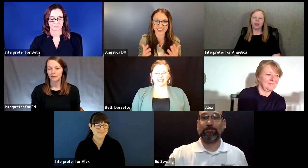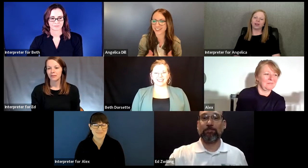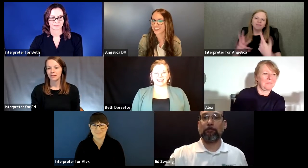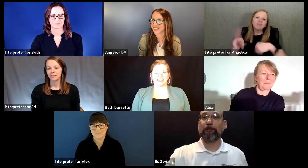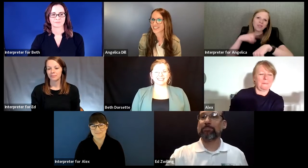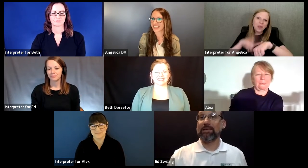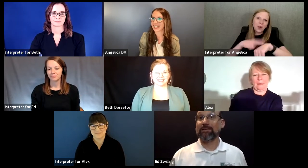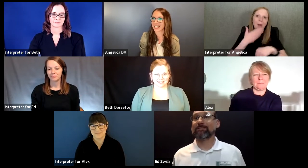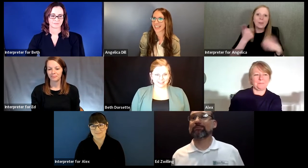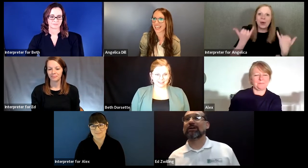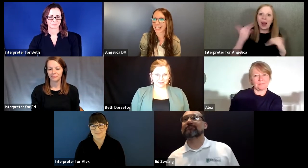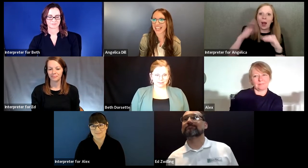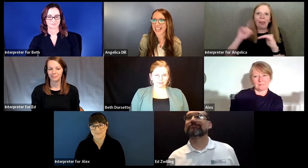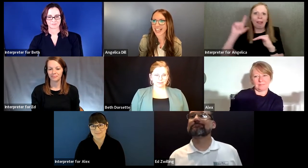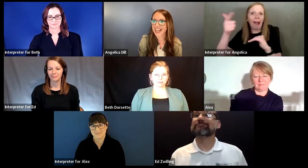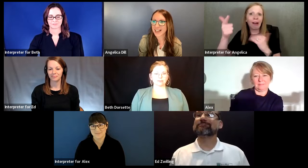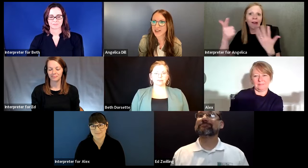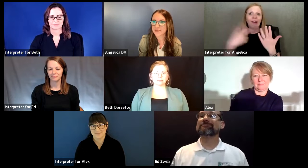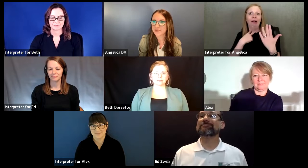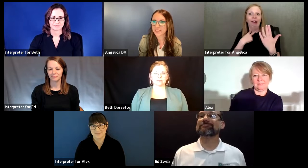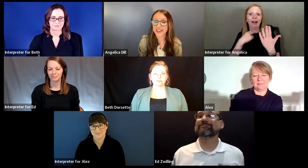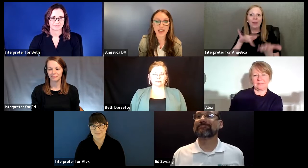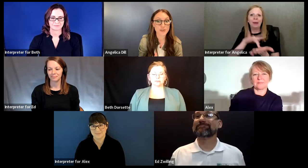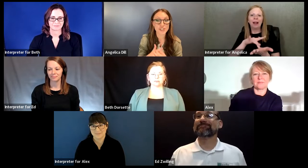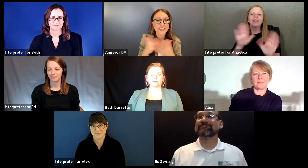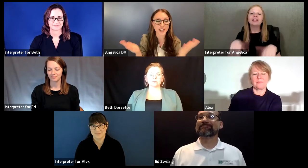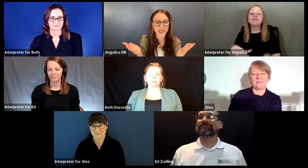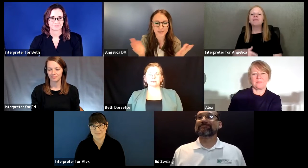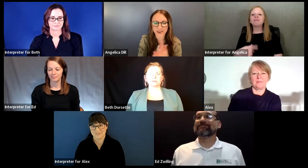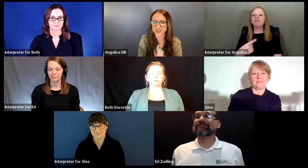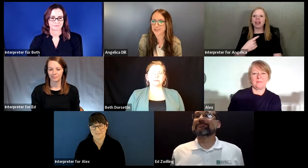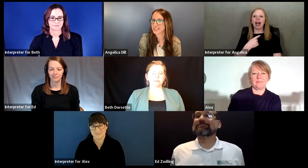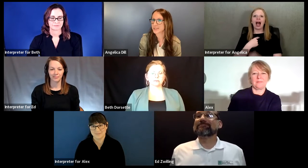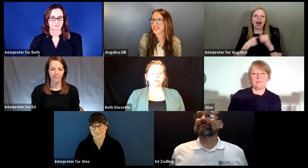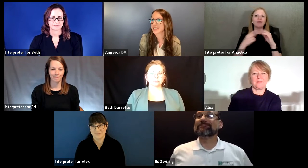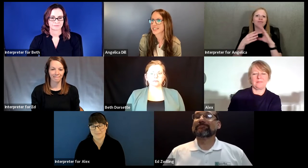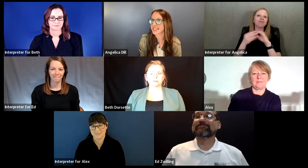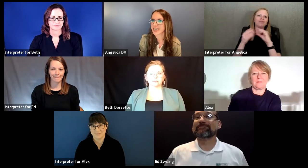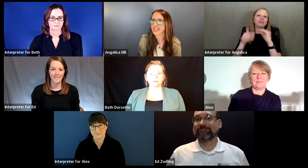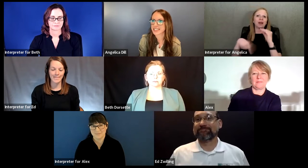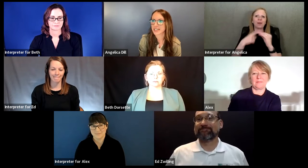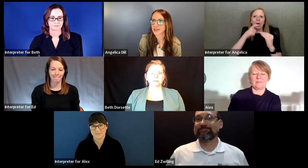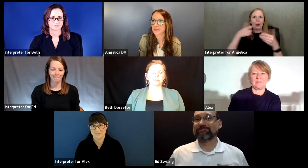That's okay. I was just talking about who Adjacent Space is.